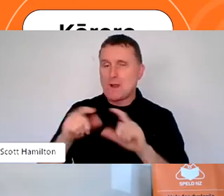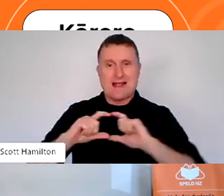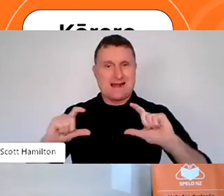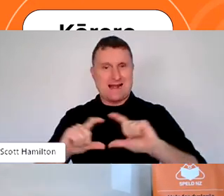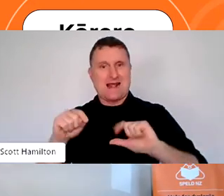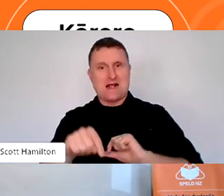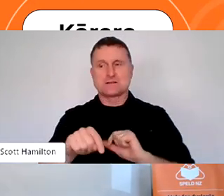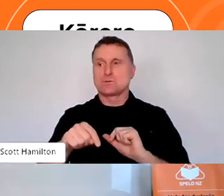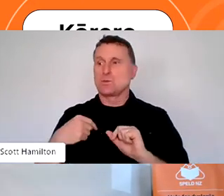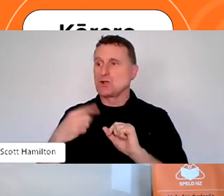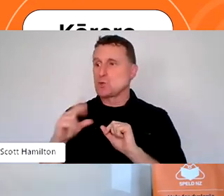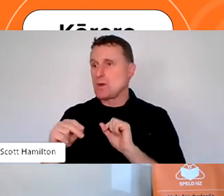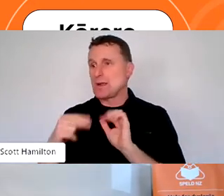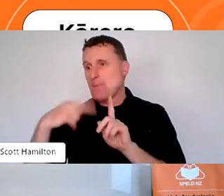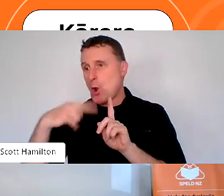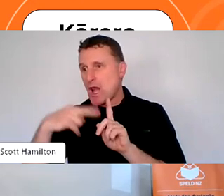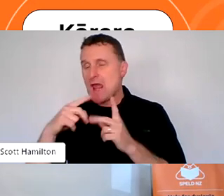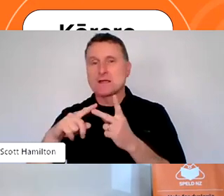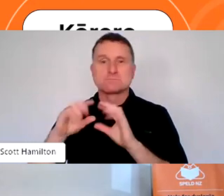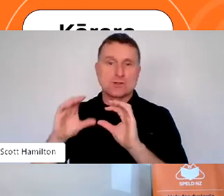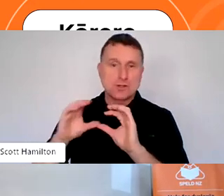and co-teaching alongside them to ensure that they have the best